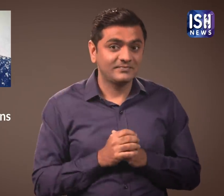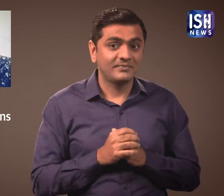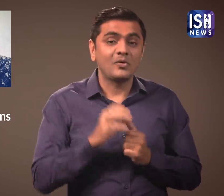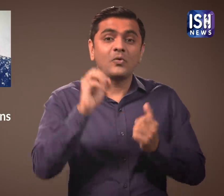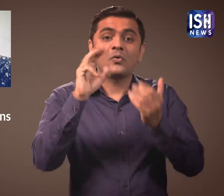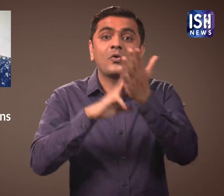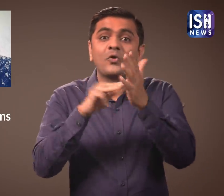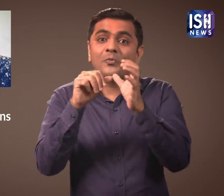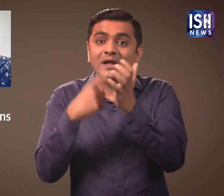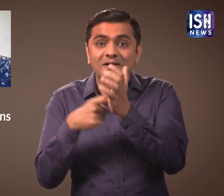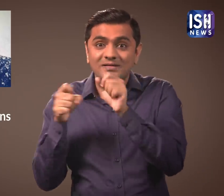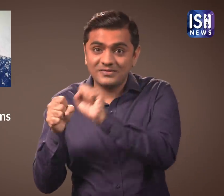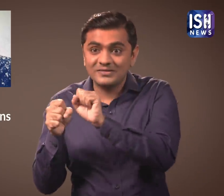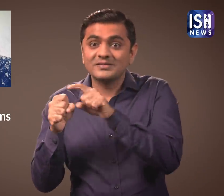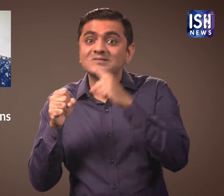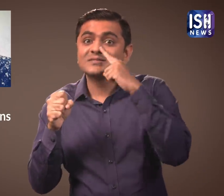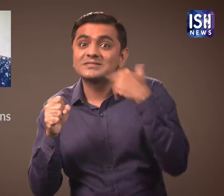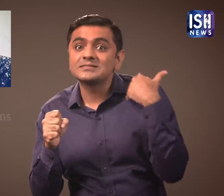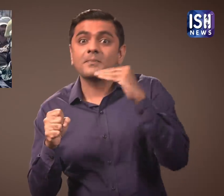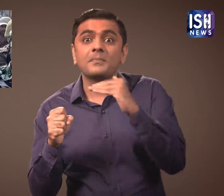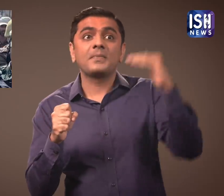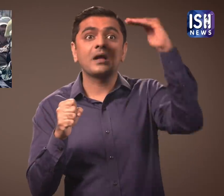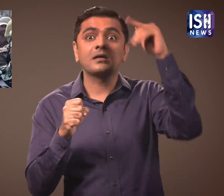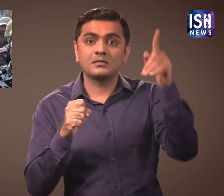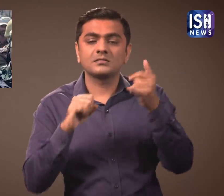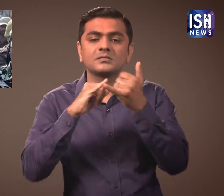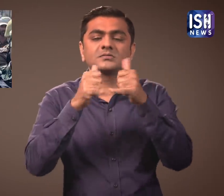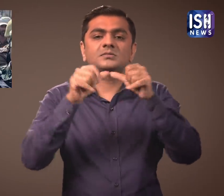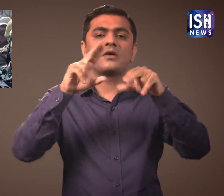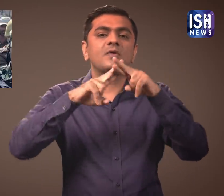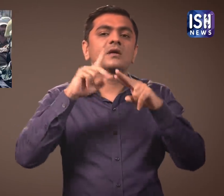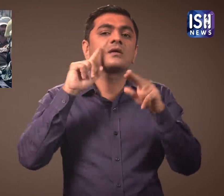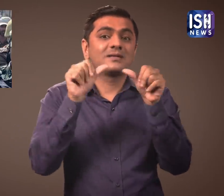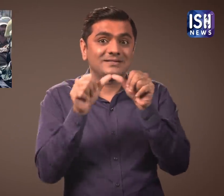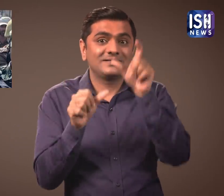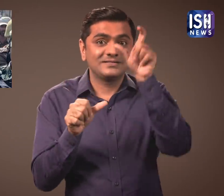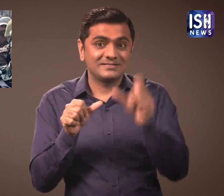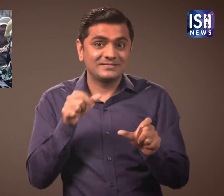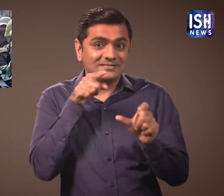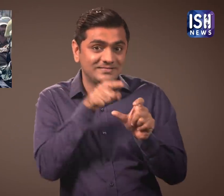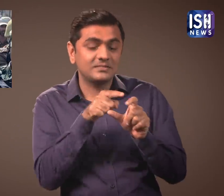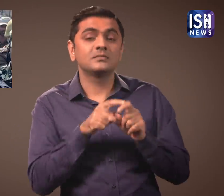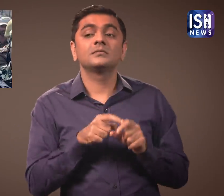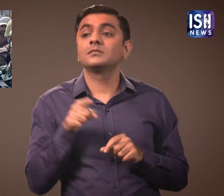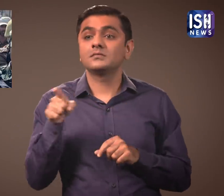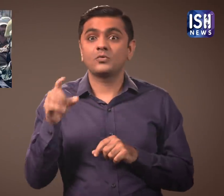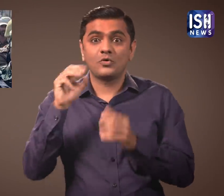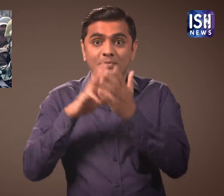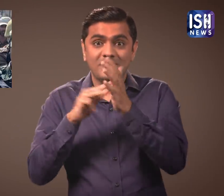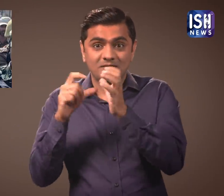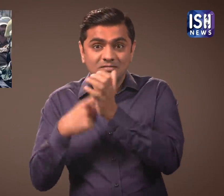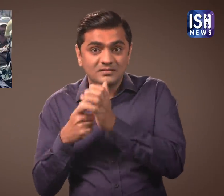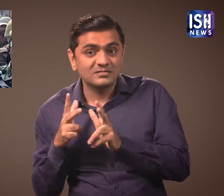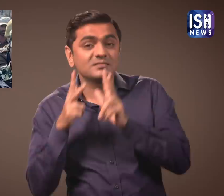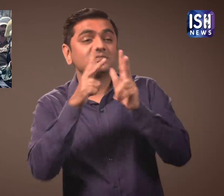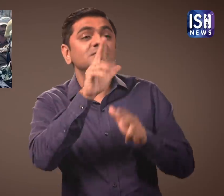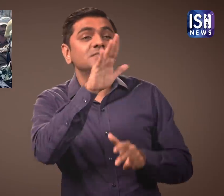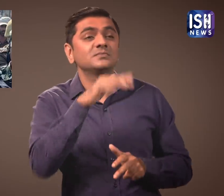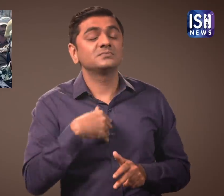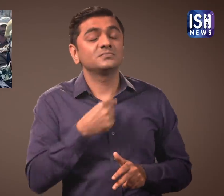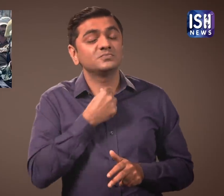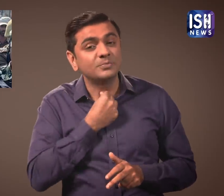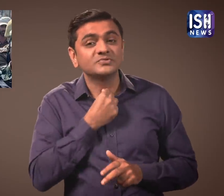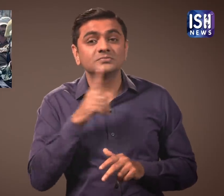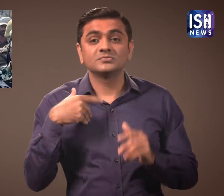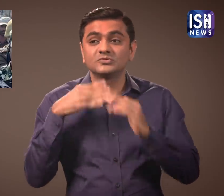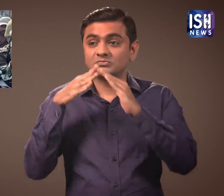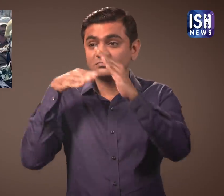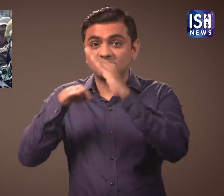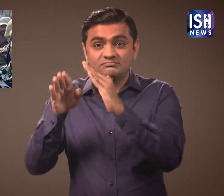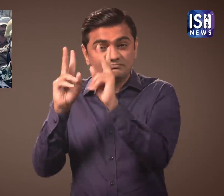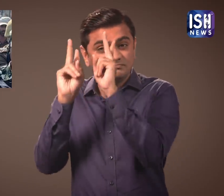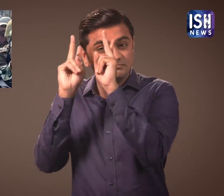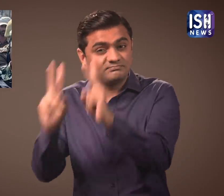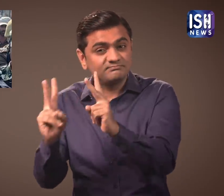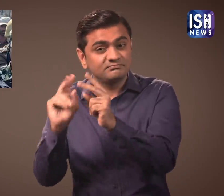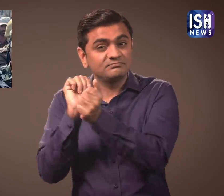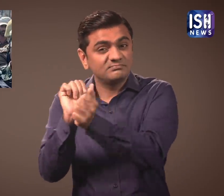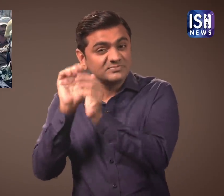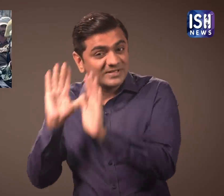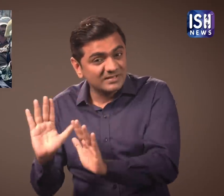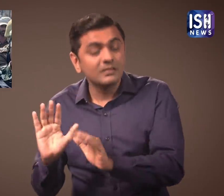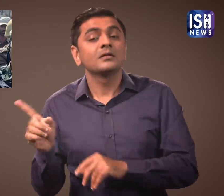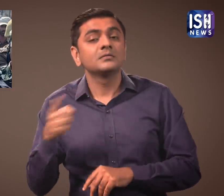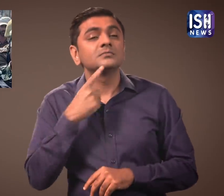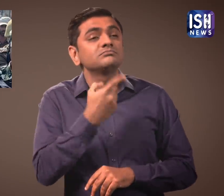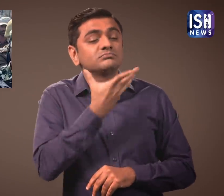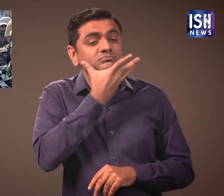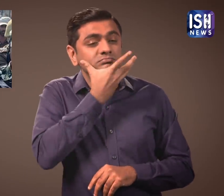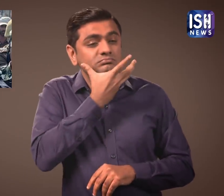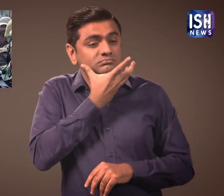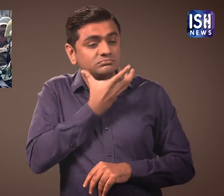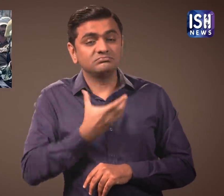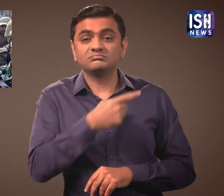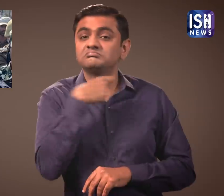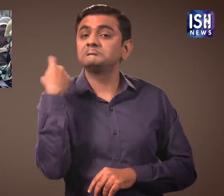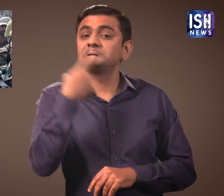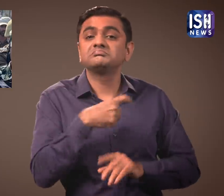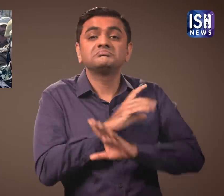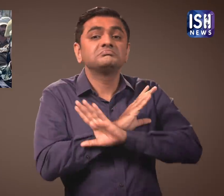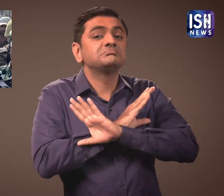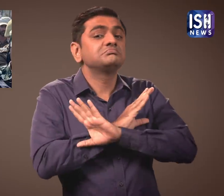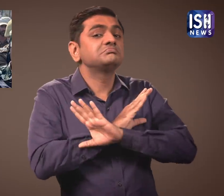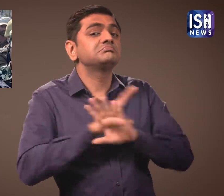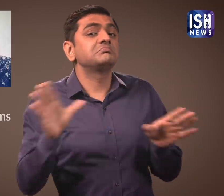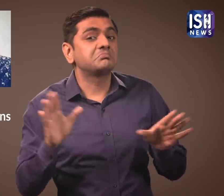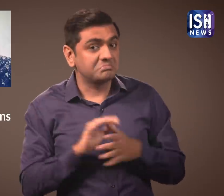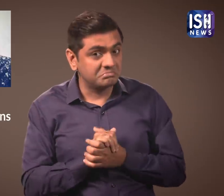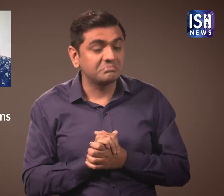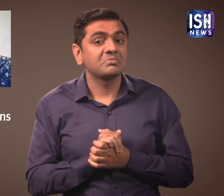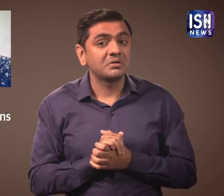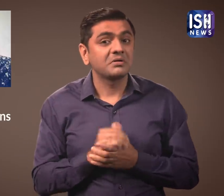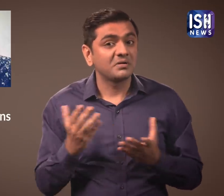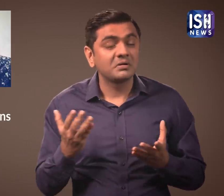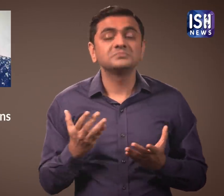Omar’s elder sister Safia said that Omar had promised till his is under house arrest he will not shave his beard.